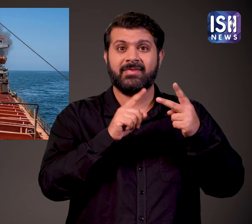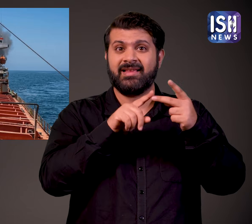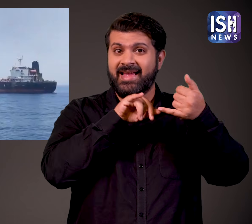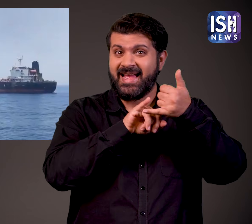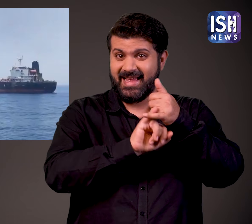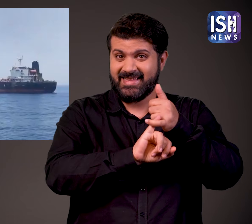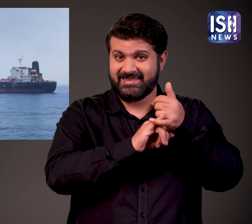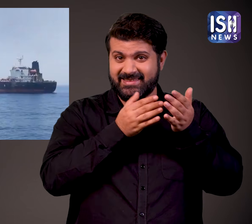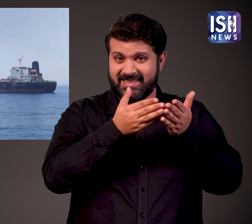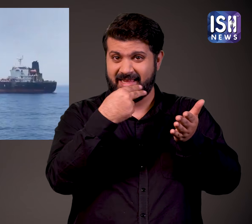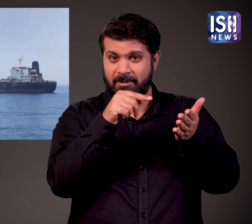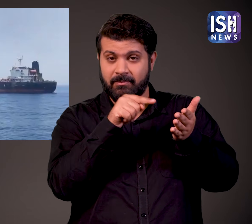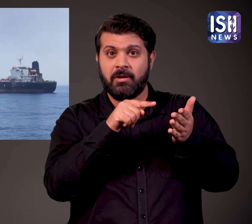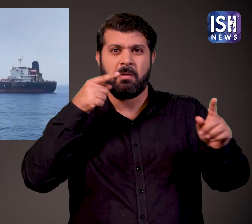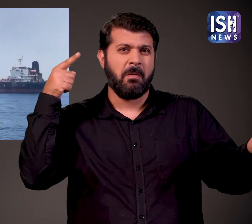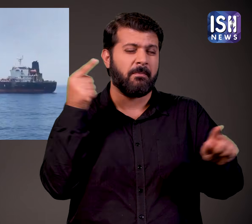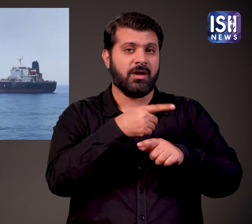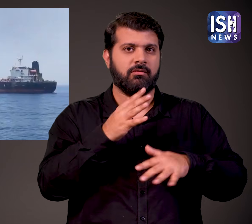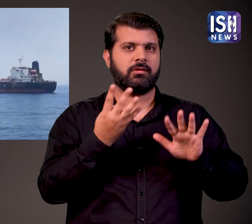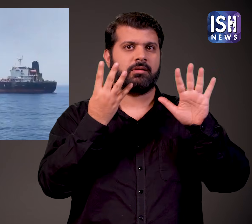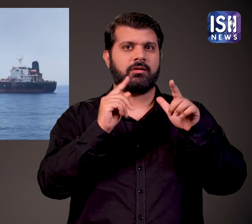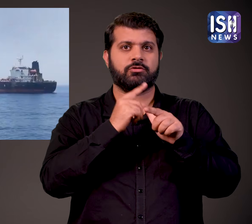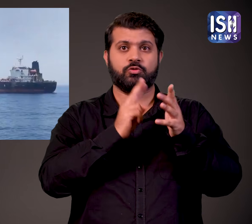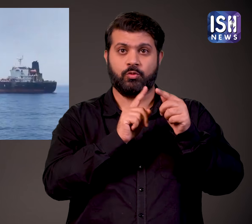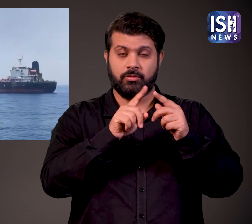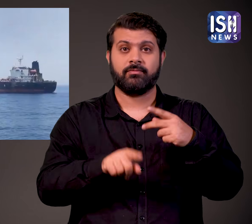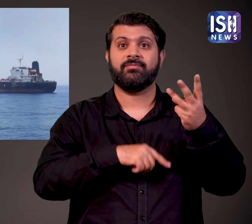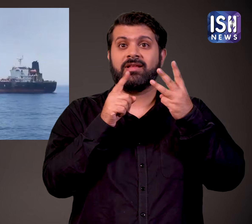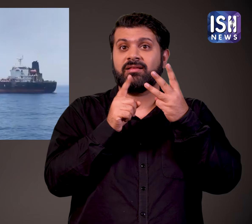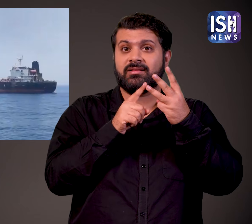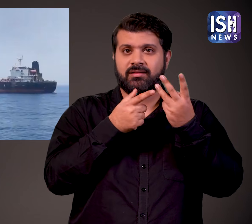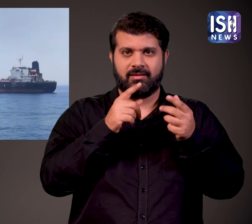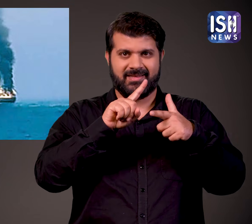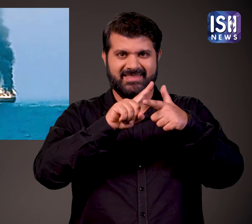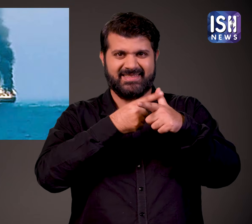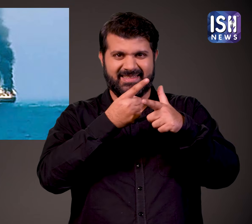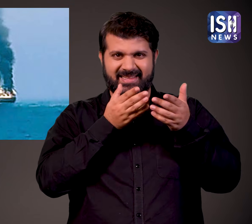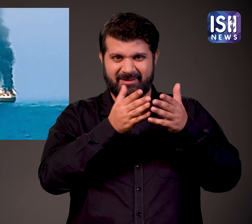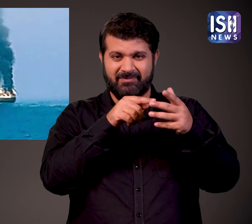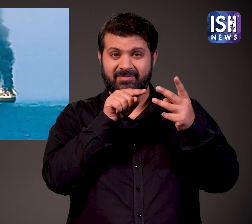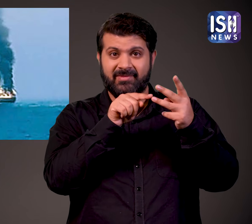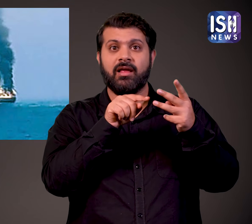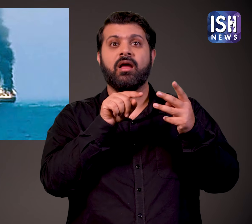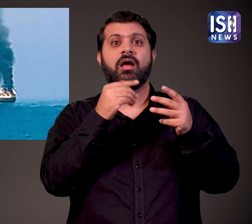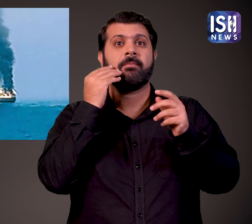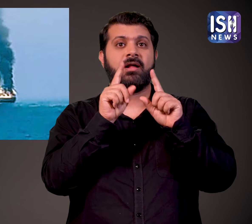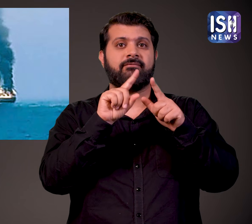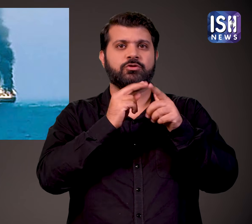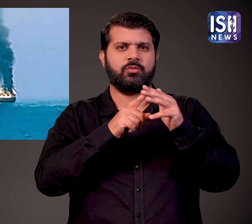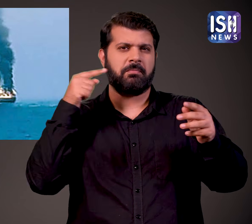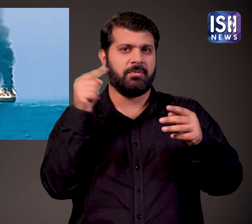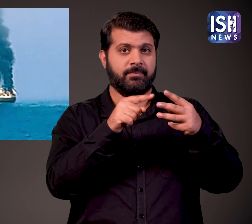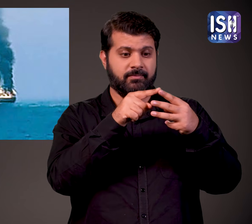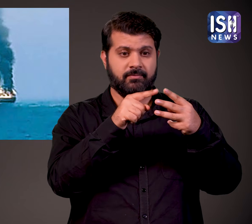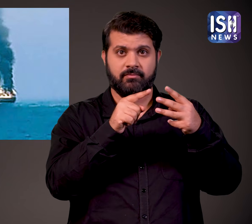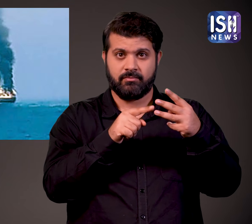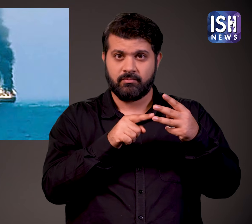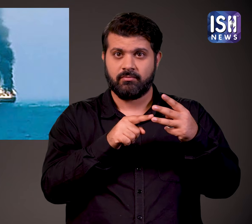MT Settebello on 9th June, and MT Jalveer on 11th June.